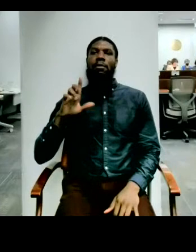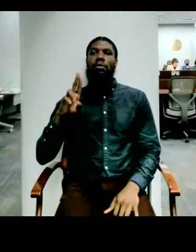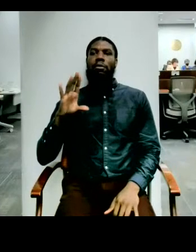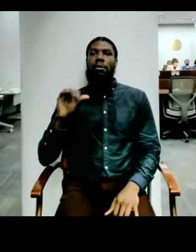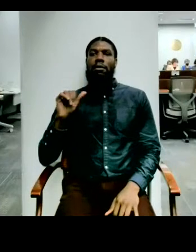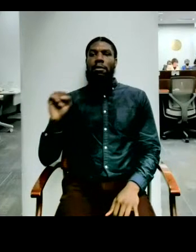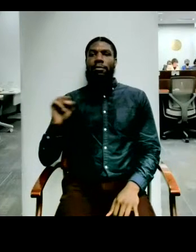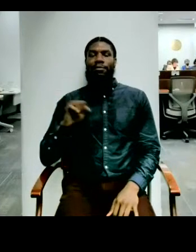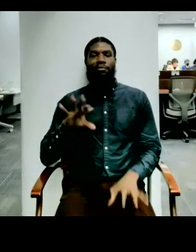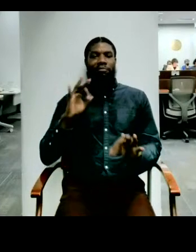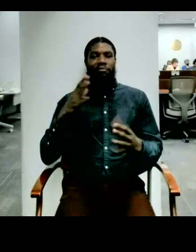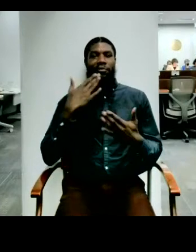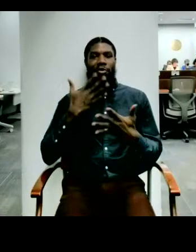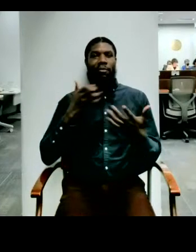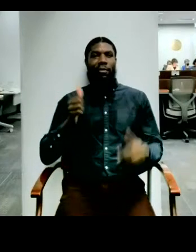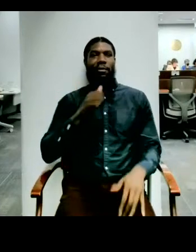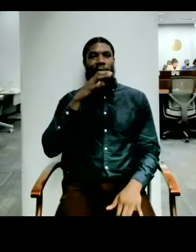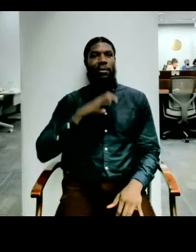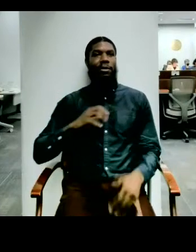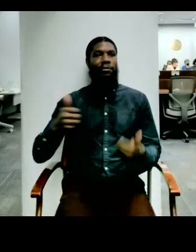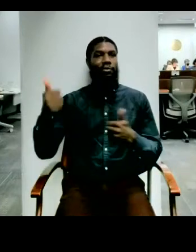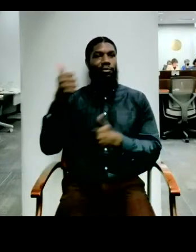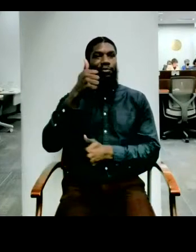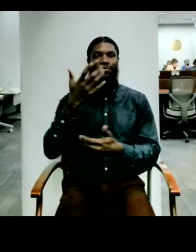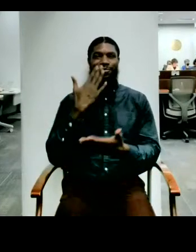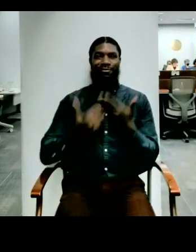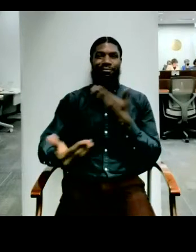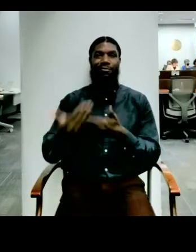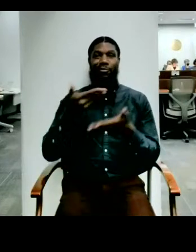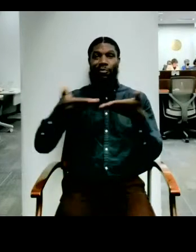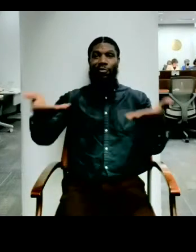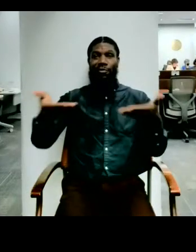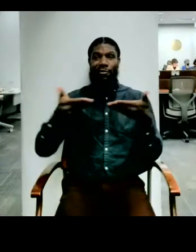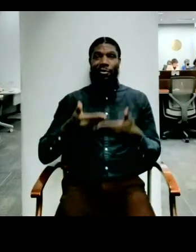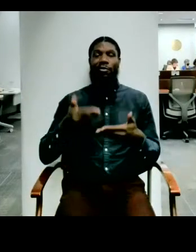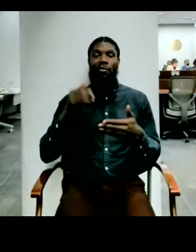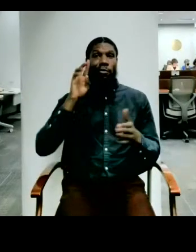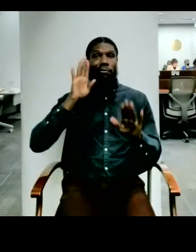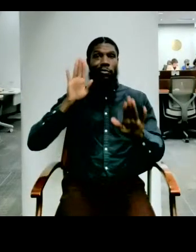Thank you, good morning welcome to witnesses EEOC staff and public,